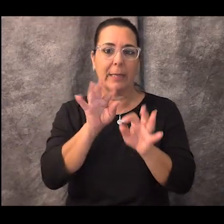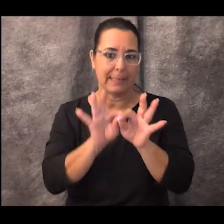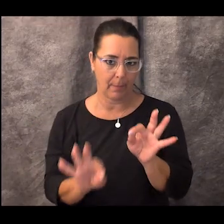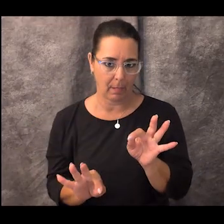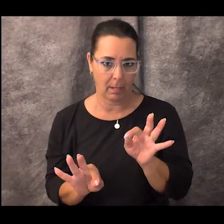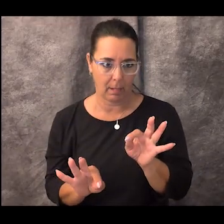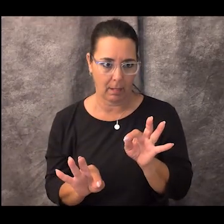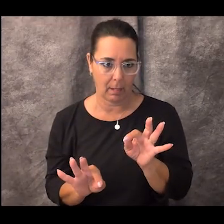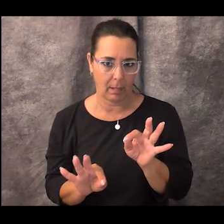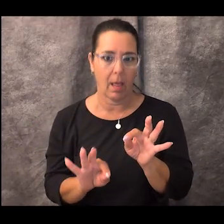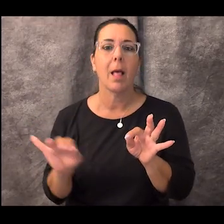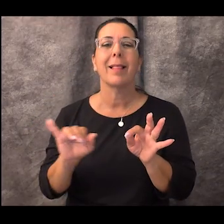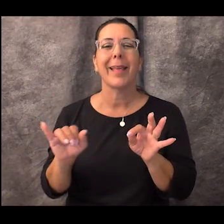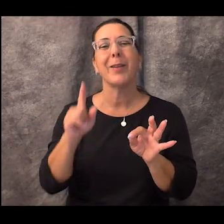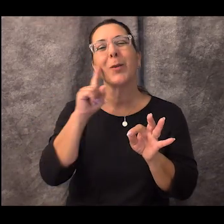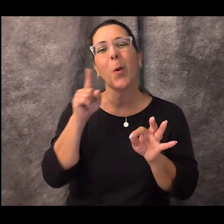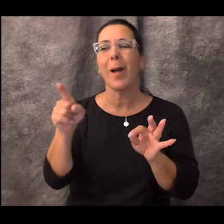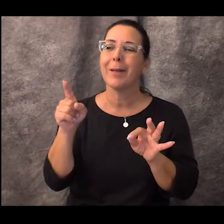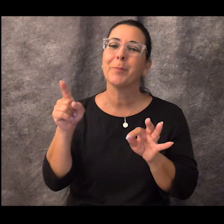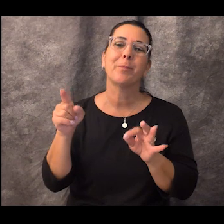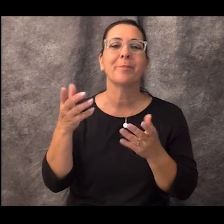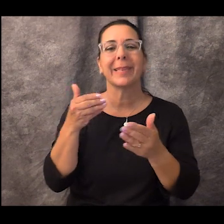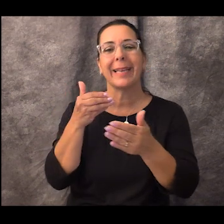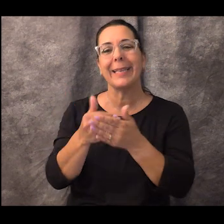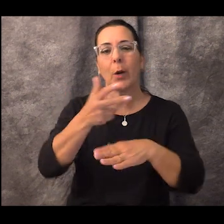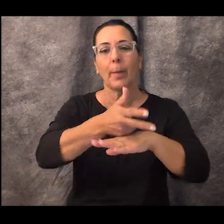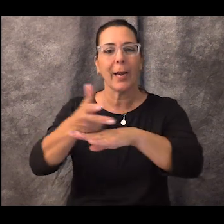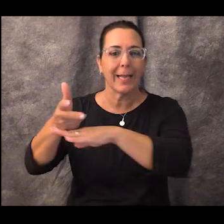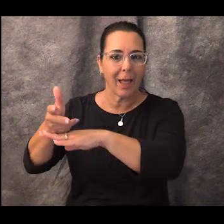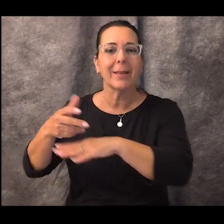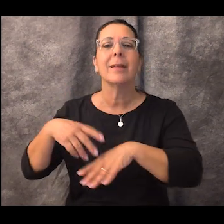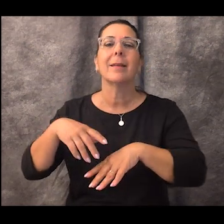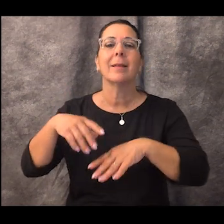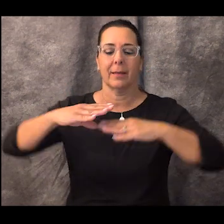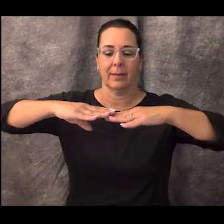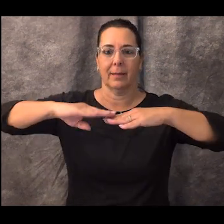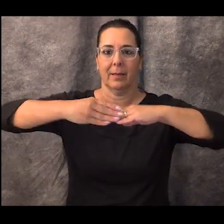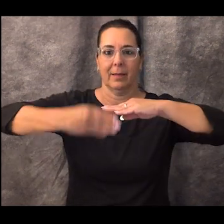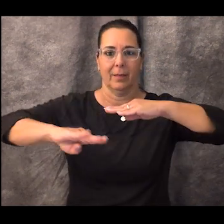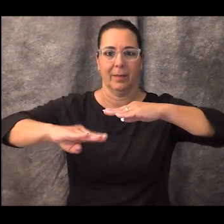We talked about the curb cuts. You get that. Like you can't necessarily get your wheelchair up a curb cut or up a flight of stairs.